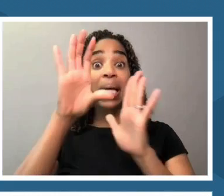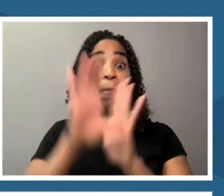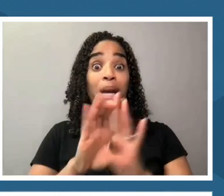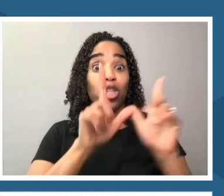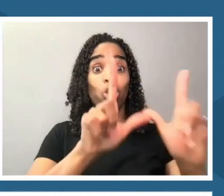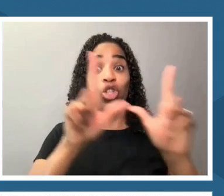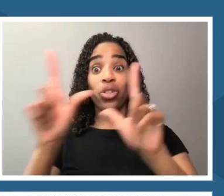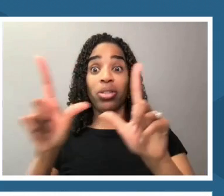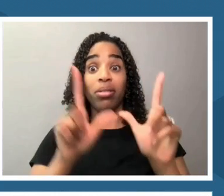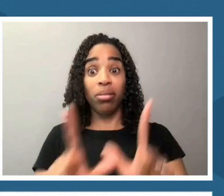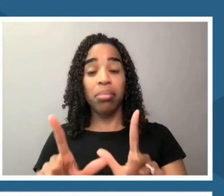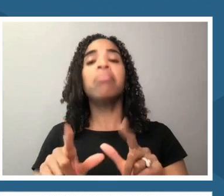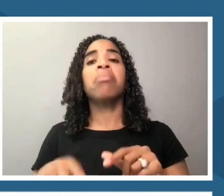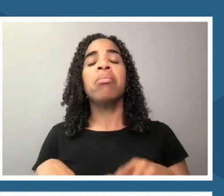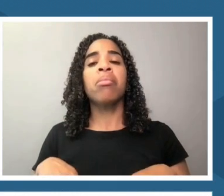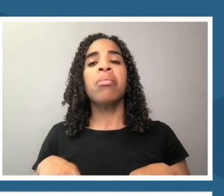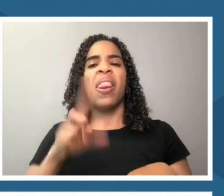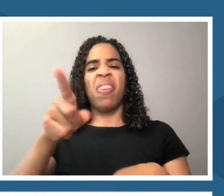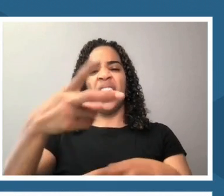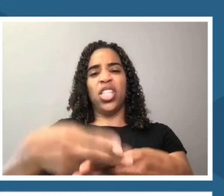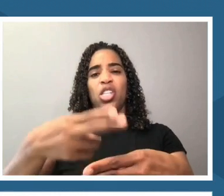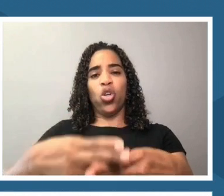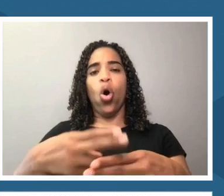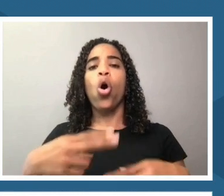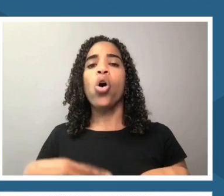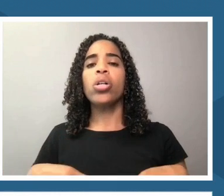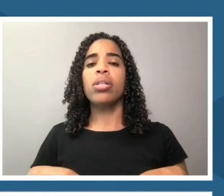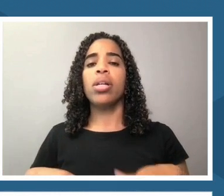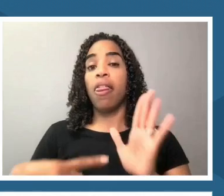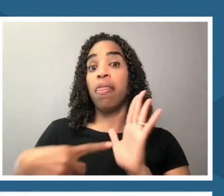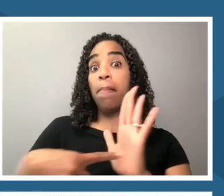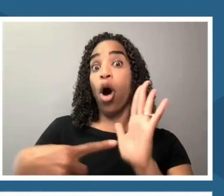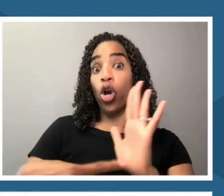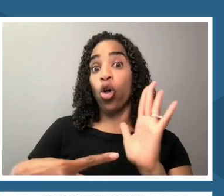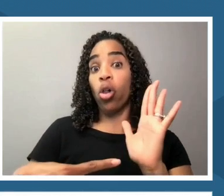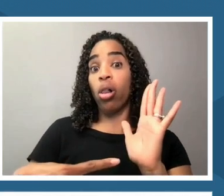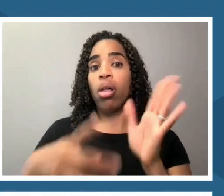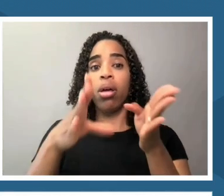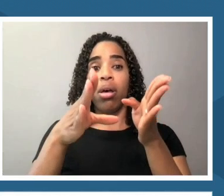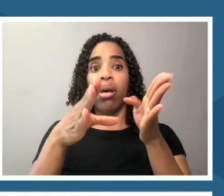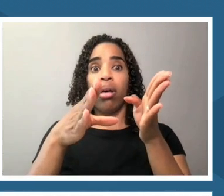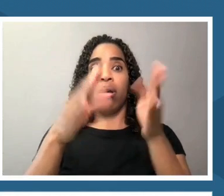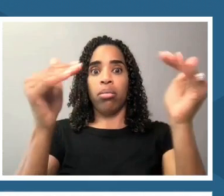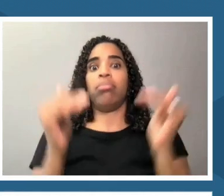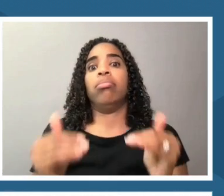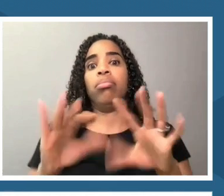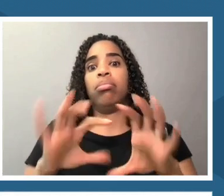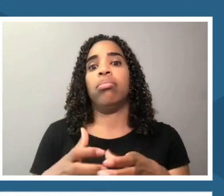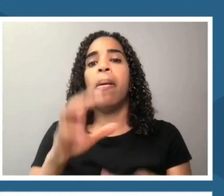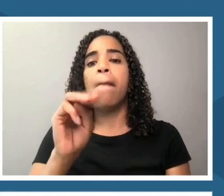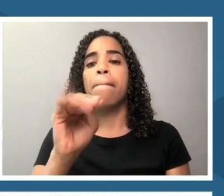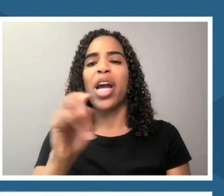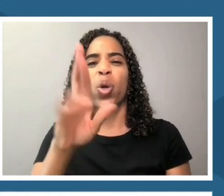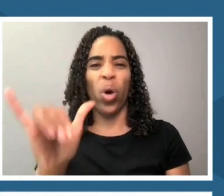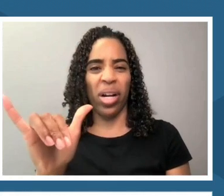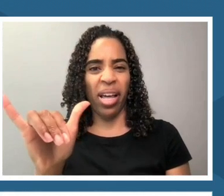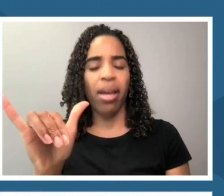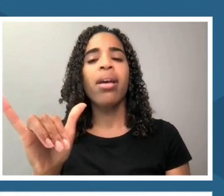scholars call the model minority myth um and the model minority stereotype